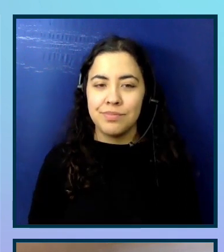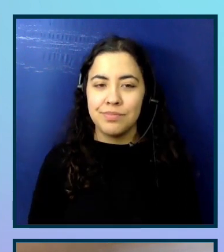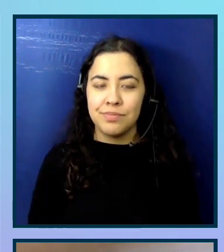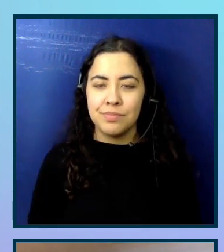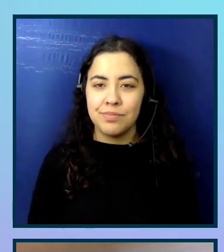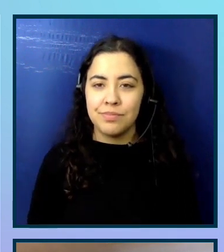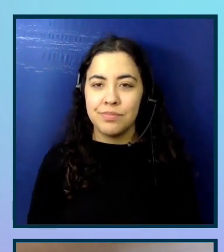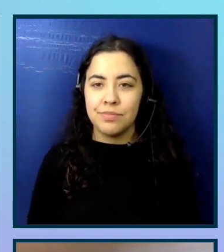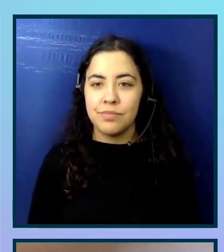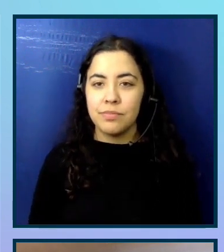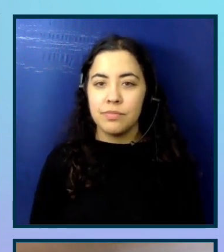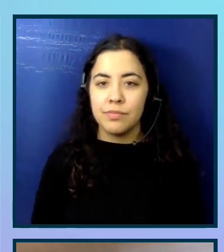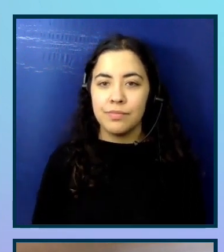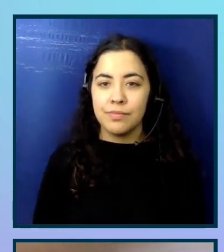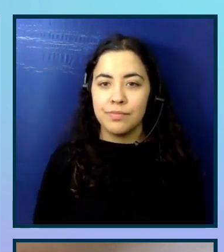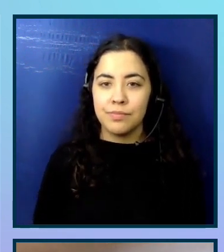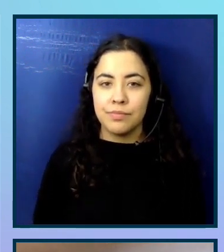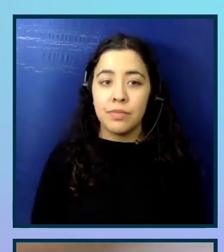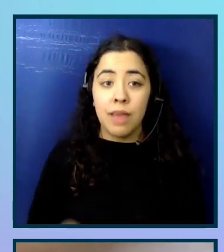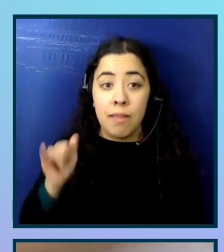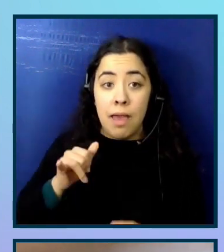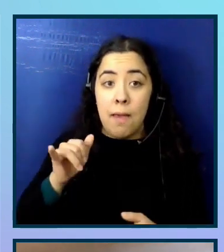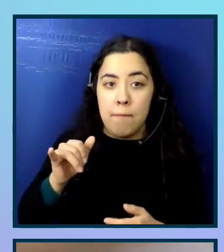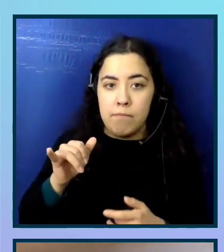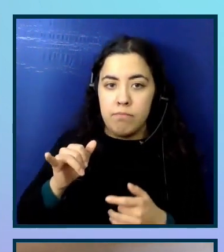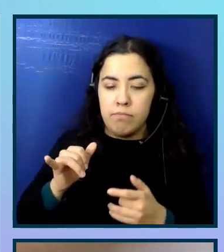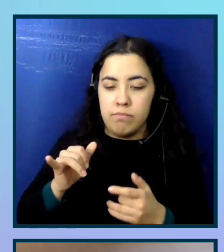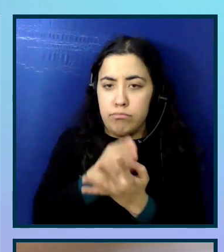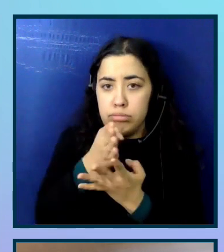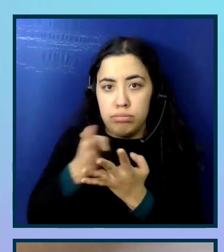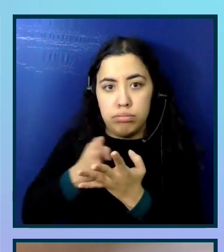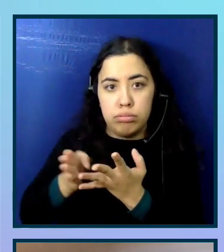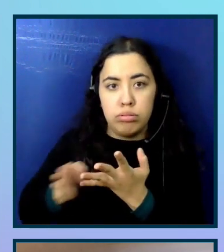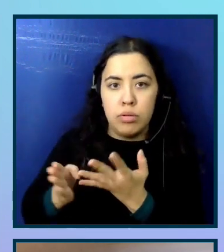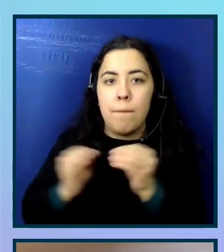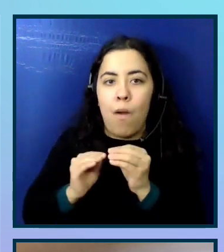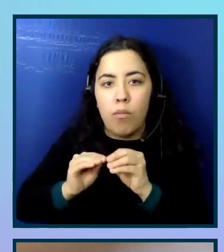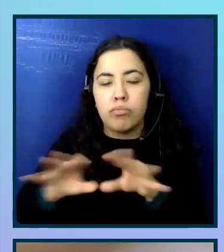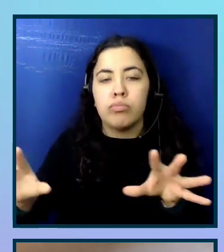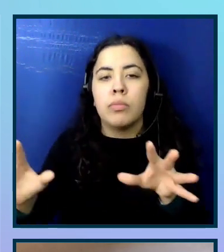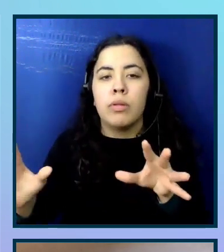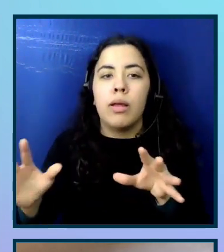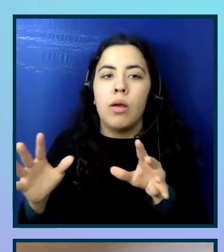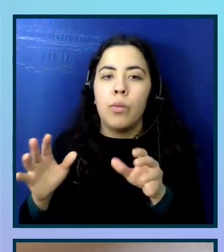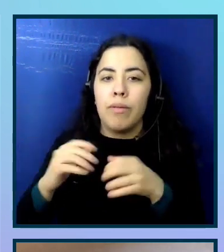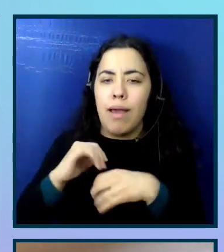These mediums are become more blended with how they are made, displayed, and experienced.